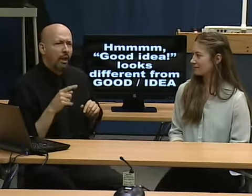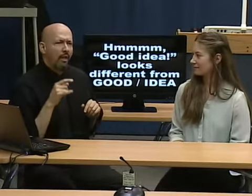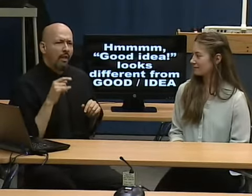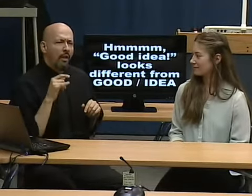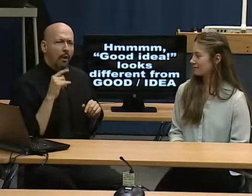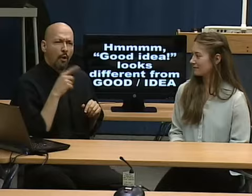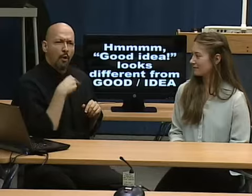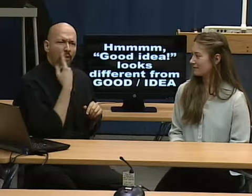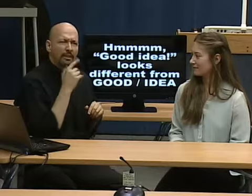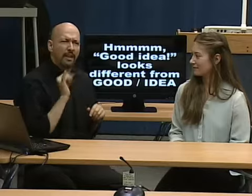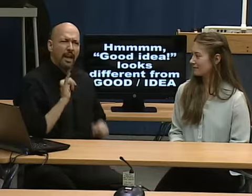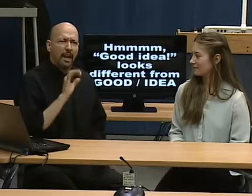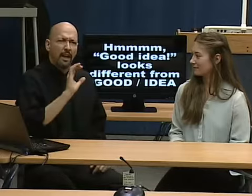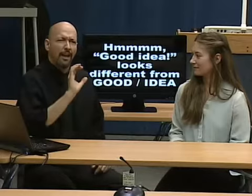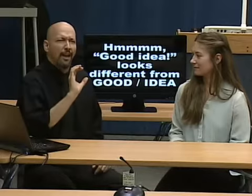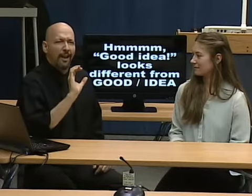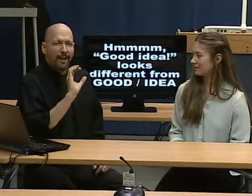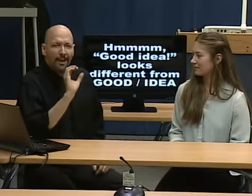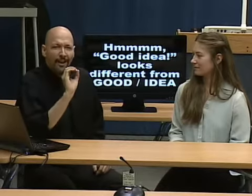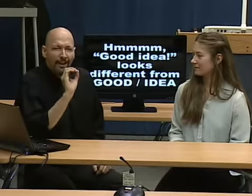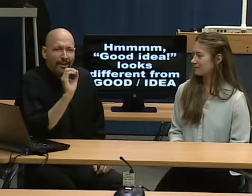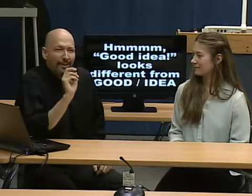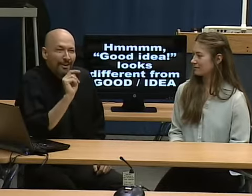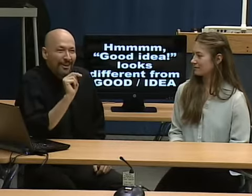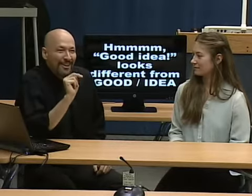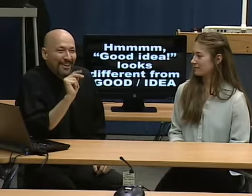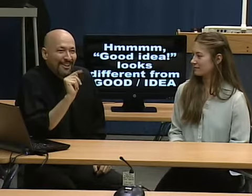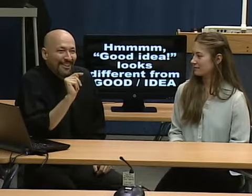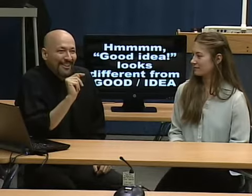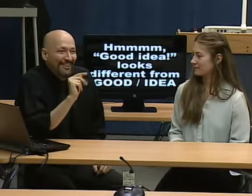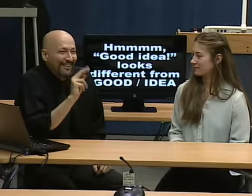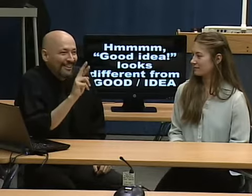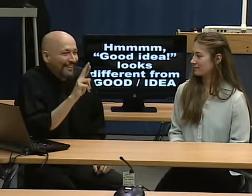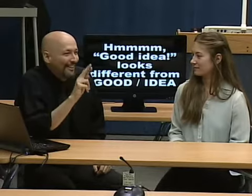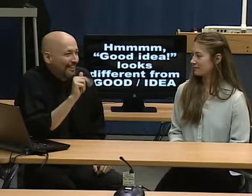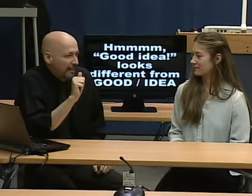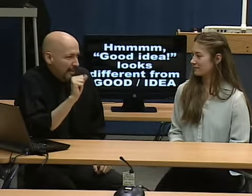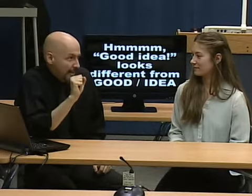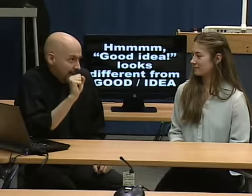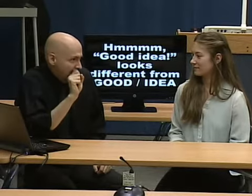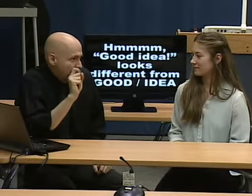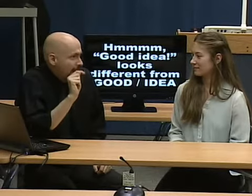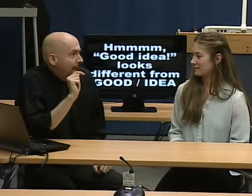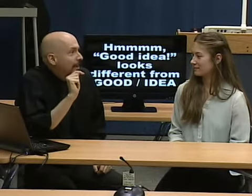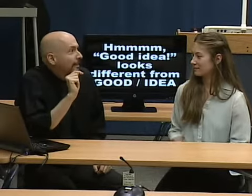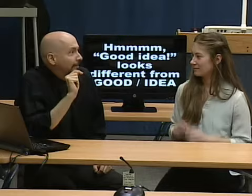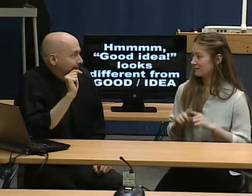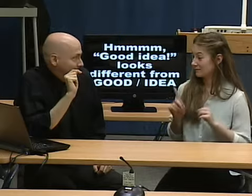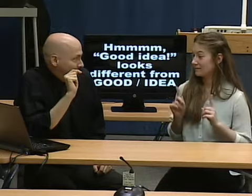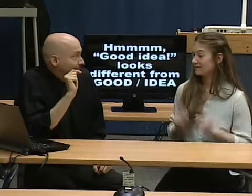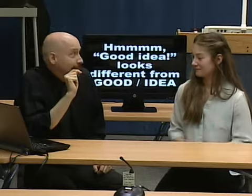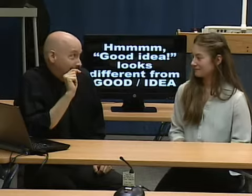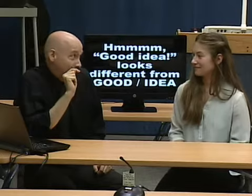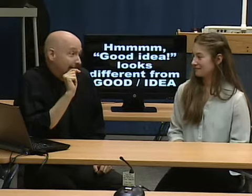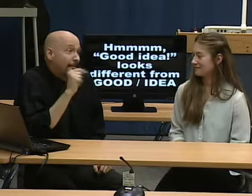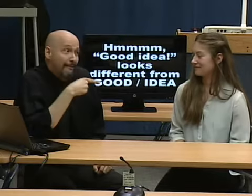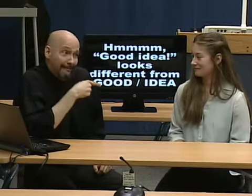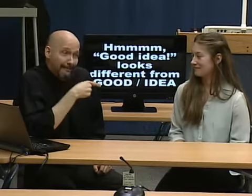They look like they have C-O-N-T-R-A-S-T. Contrast/different.